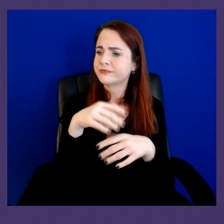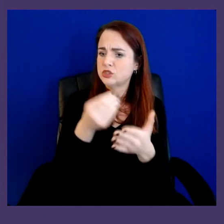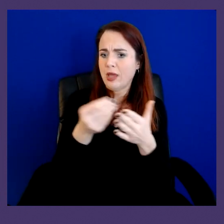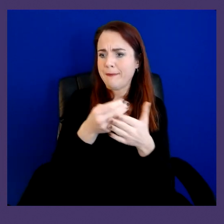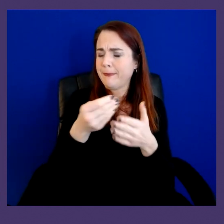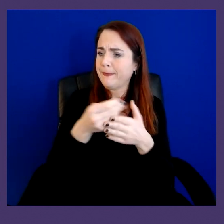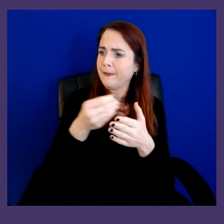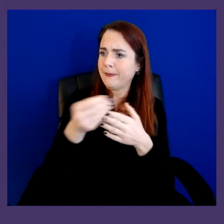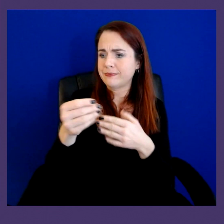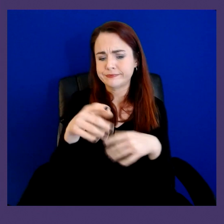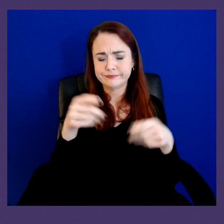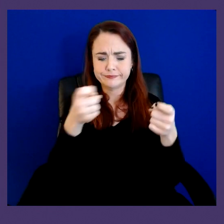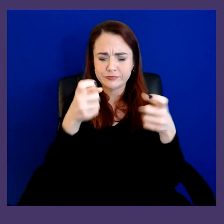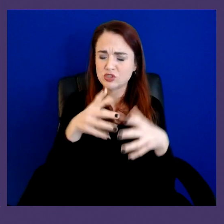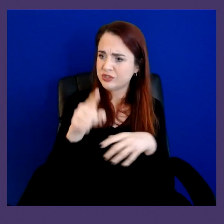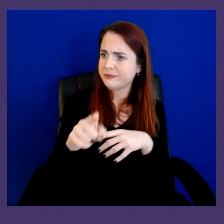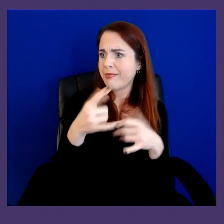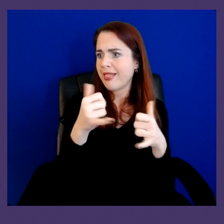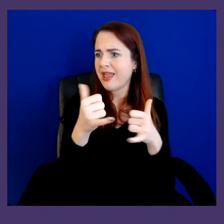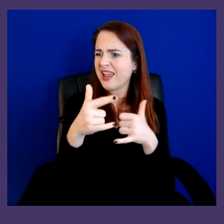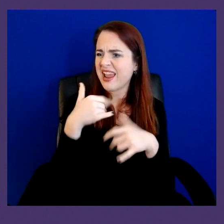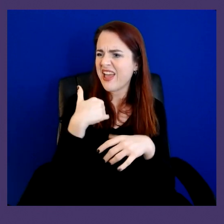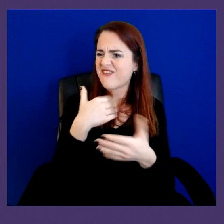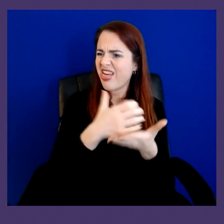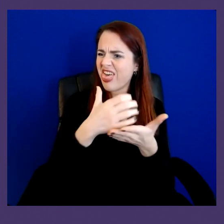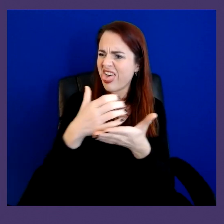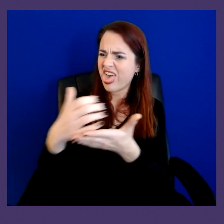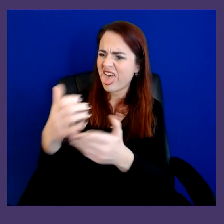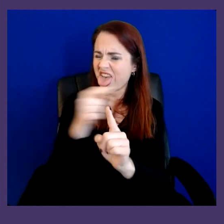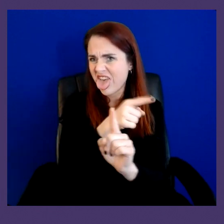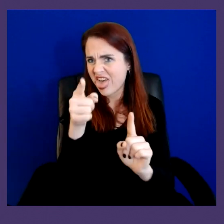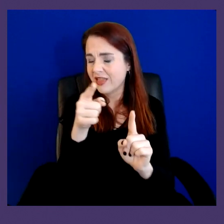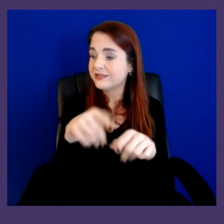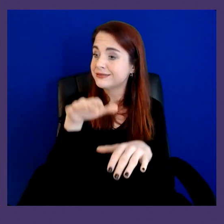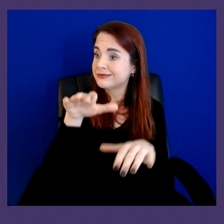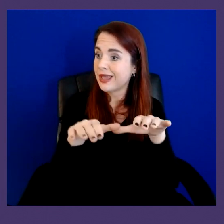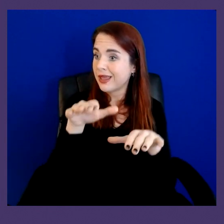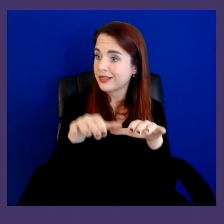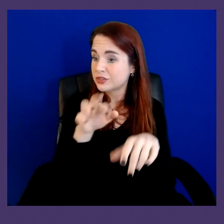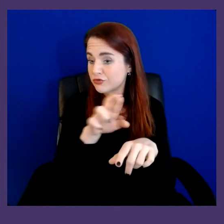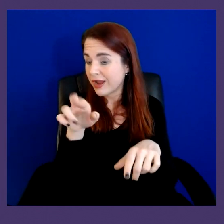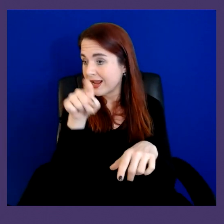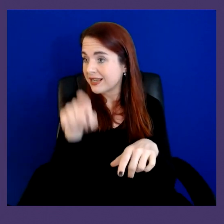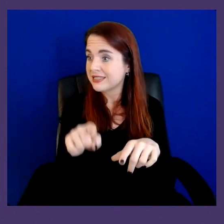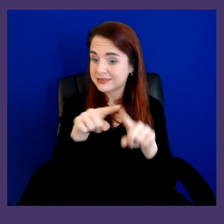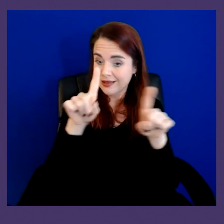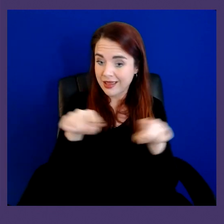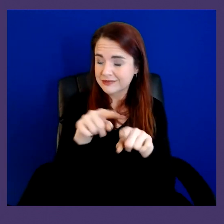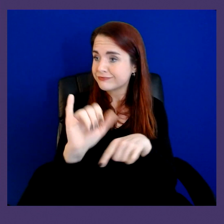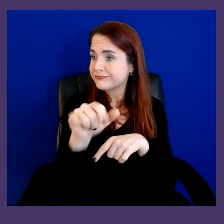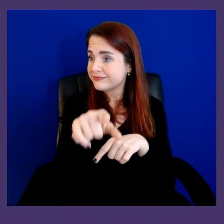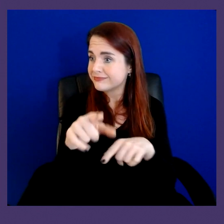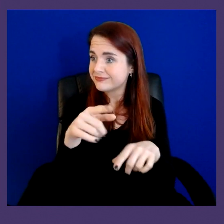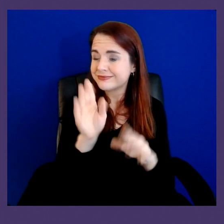possibly meant to be syrups or sauces, and a scale to the right. In the background, there's a sign that says , "[FOREIGN] (smiley face)", which translates to, "Thank you for cleaning